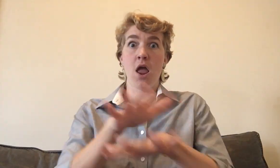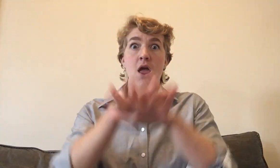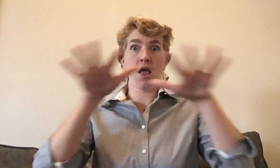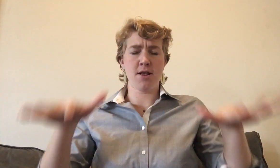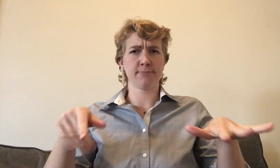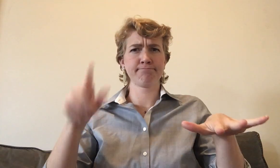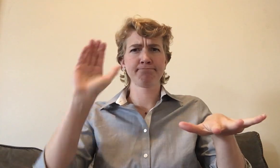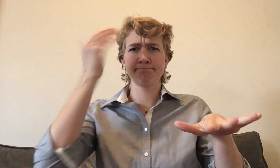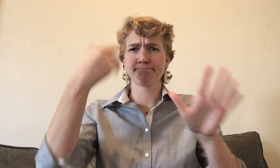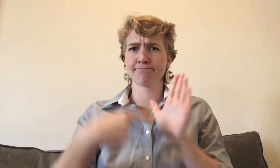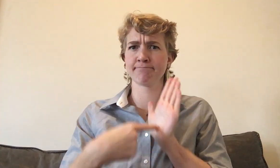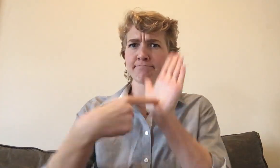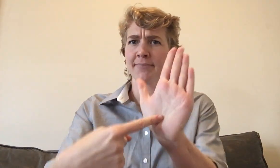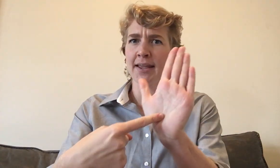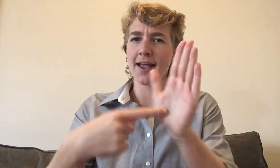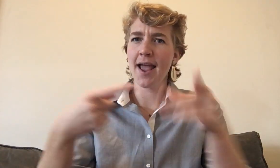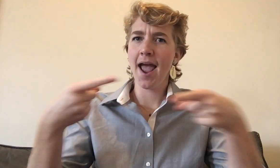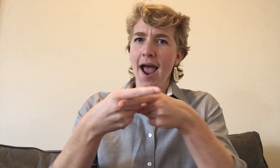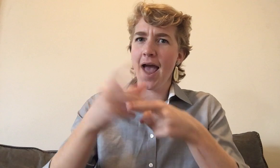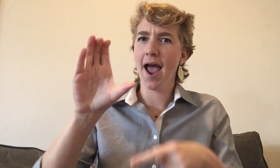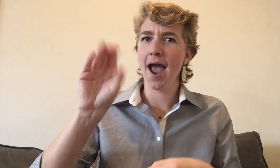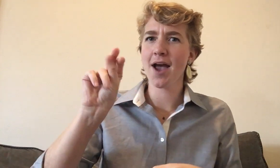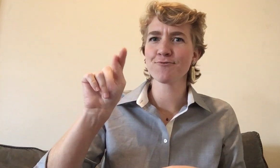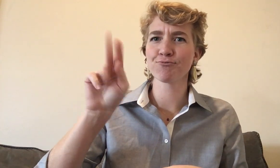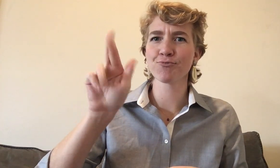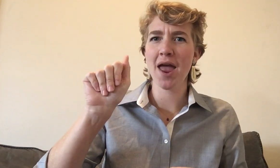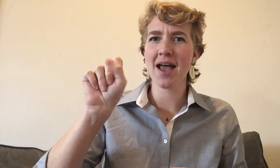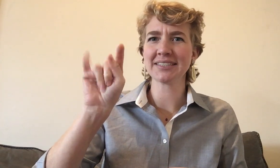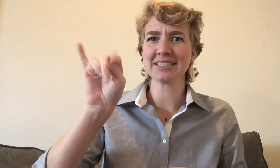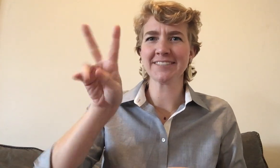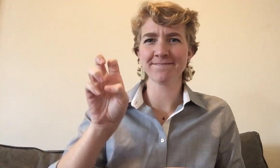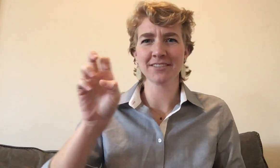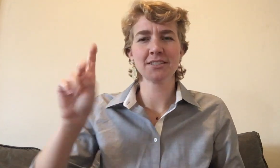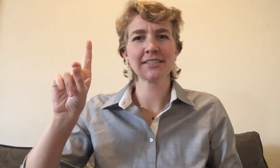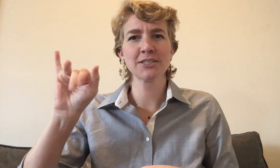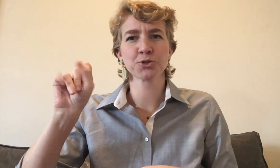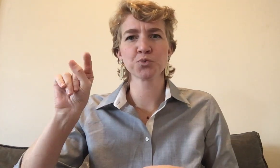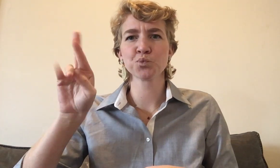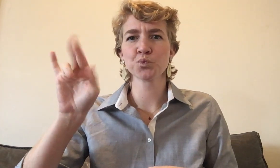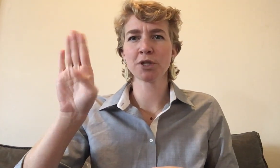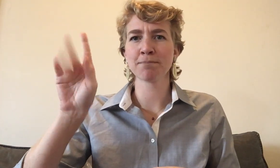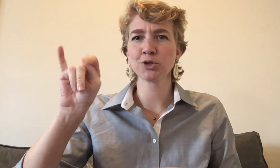Moreover, that distinction seems to resemble a contrastive distribution,